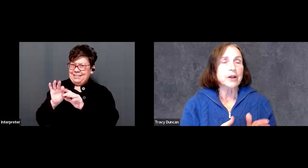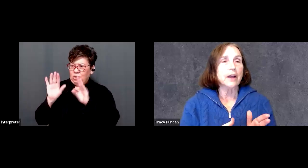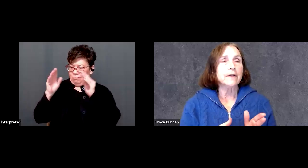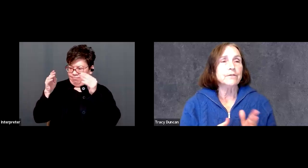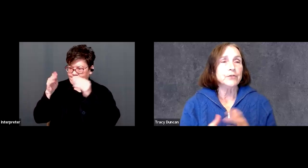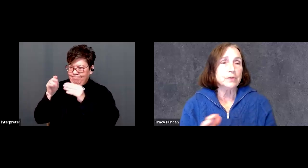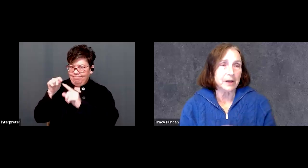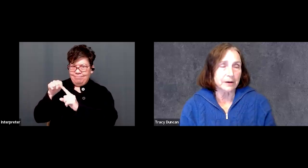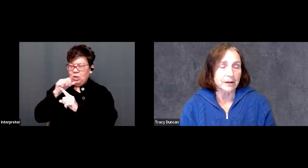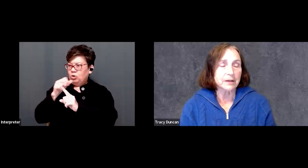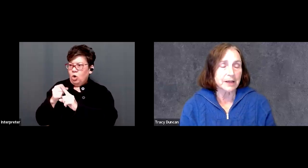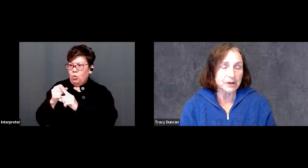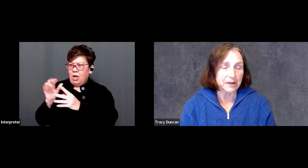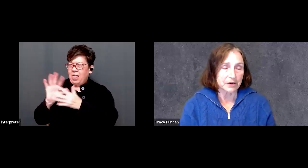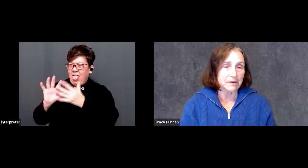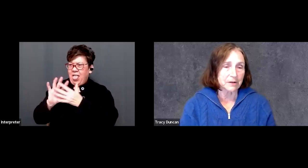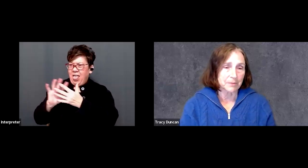and not confusing the legislators.